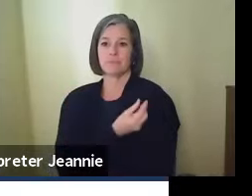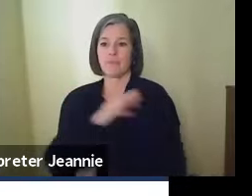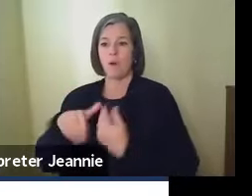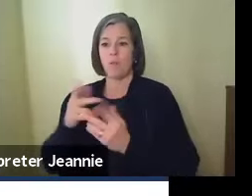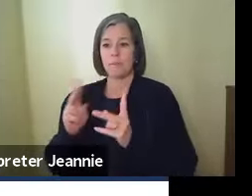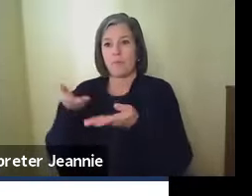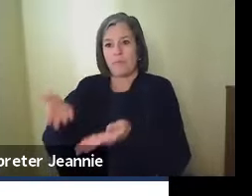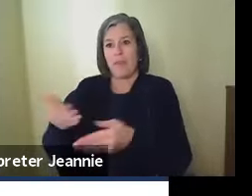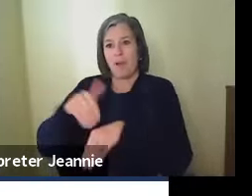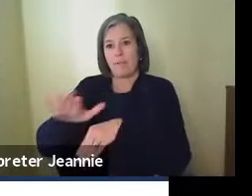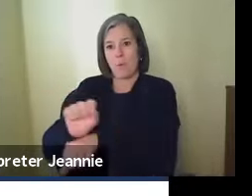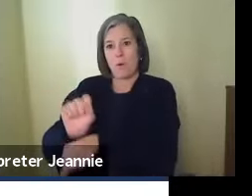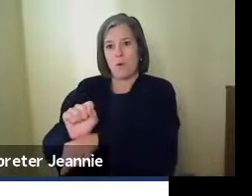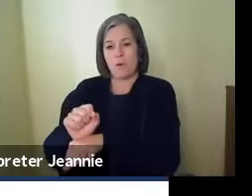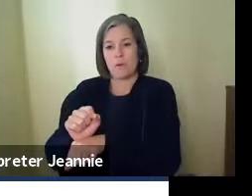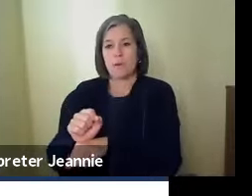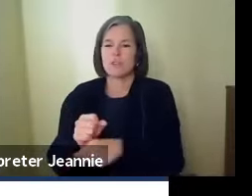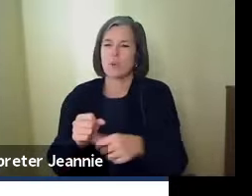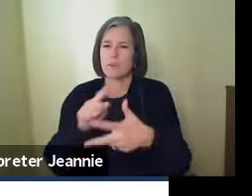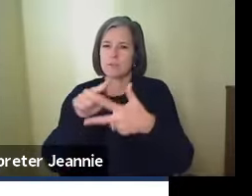where this might happen. >> Great.